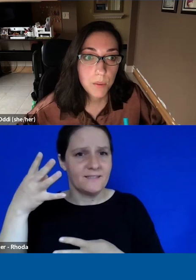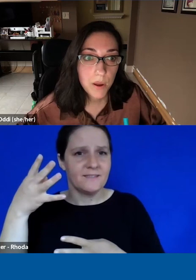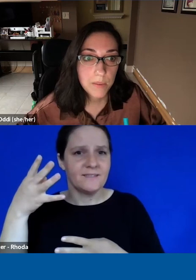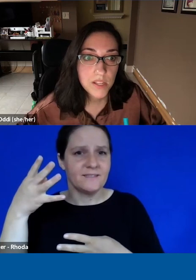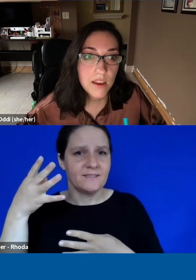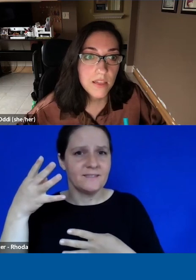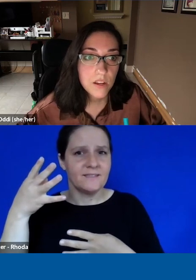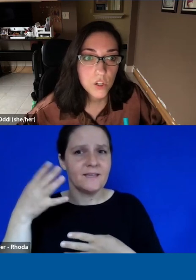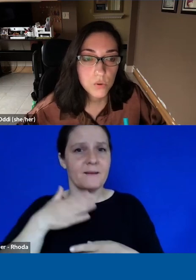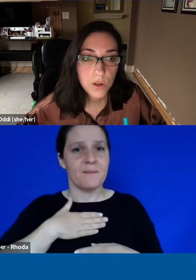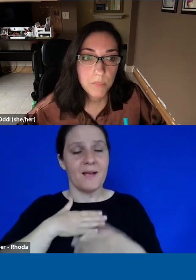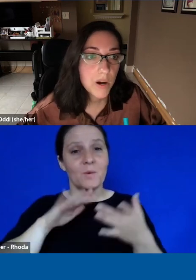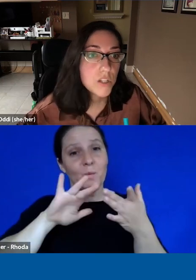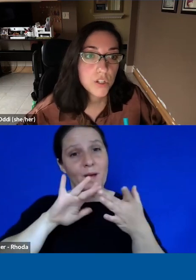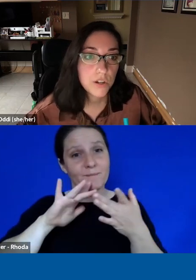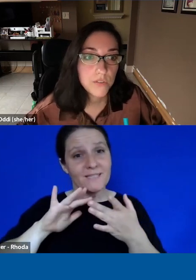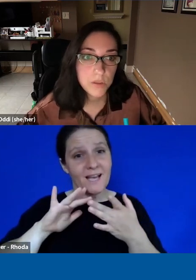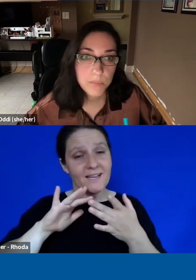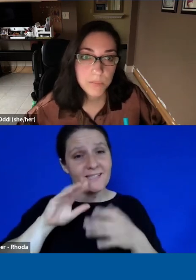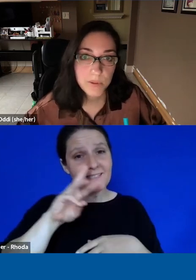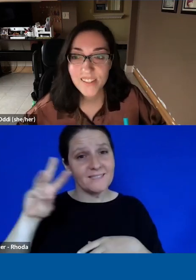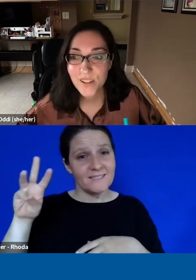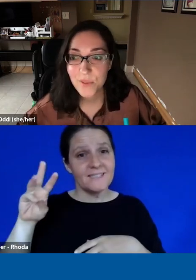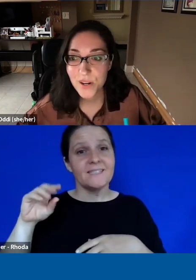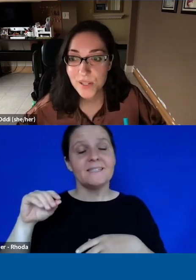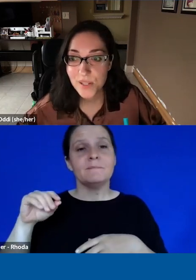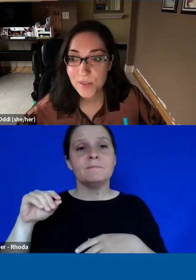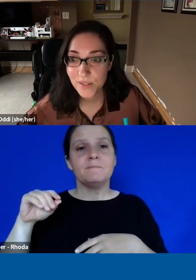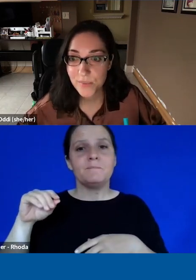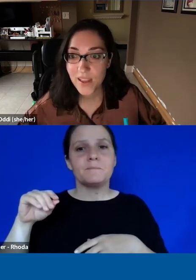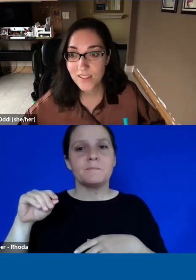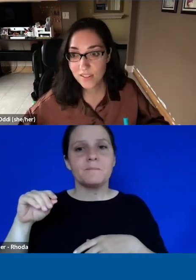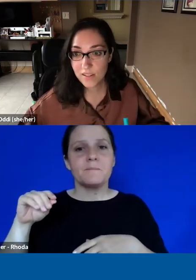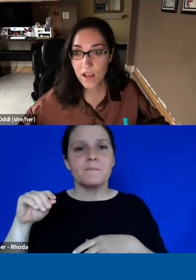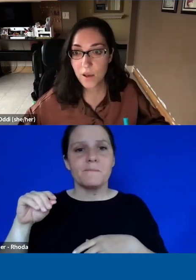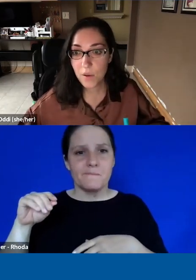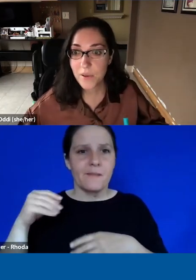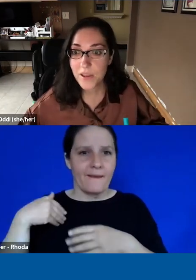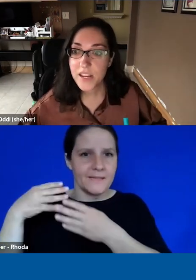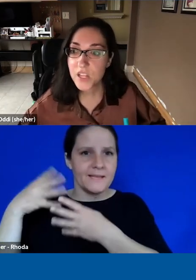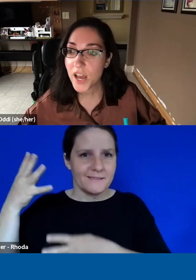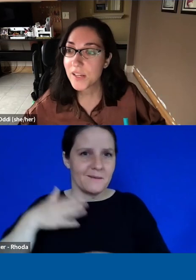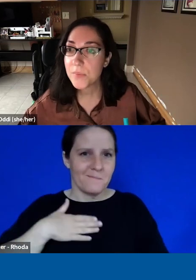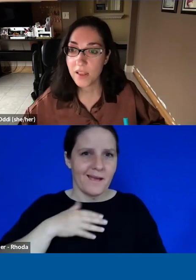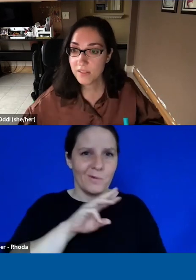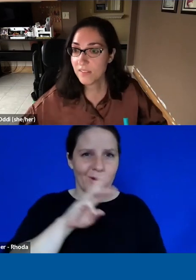on my website that shows a bunch of disability spaces and community spaces as well. I will paste that in the chat as well.